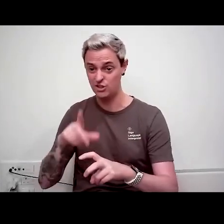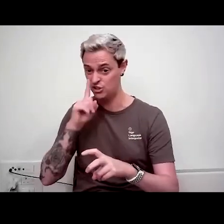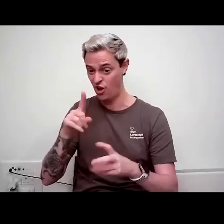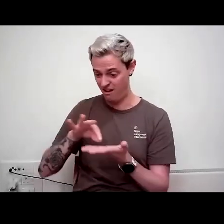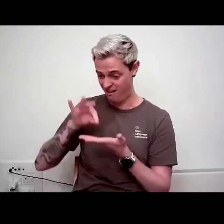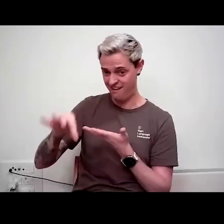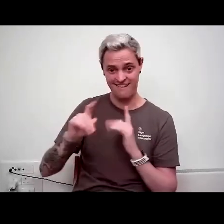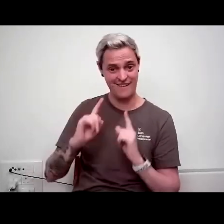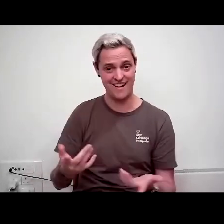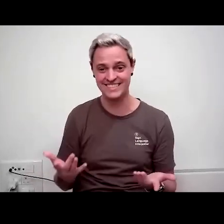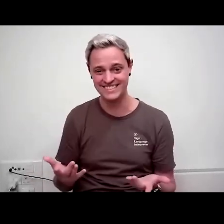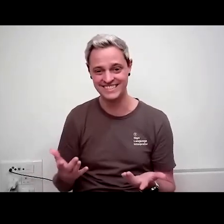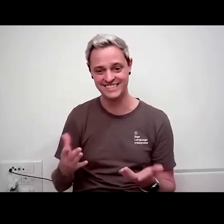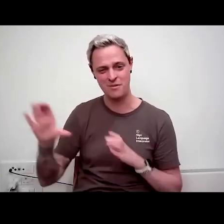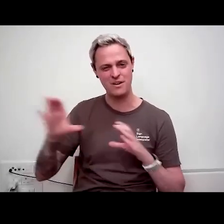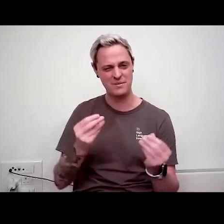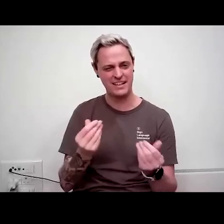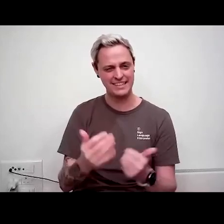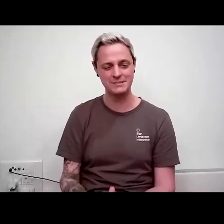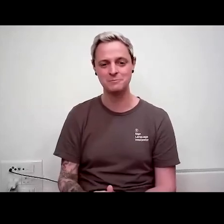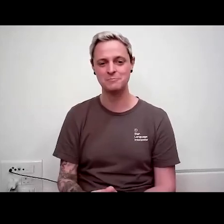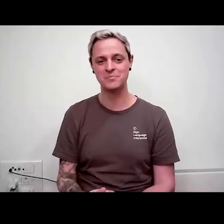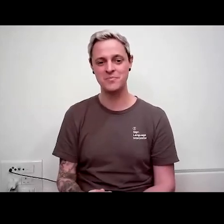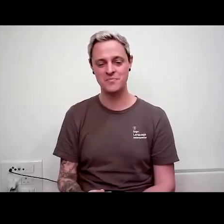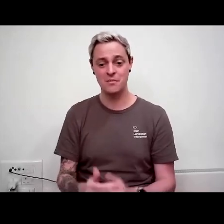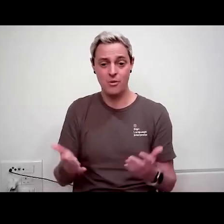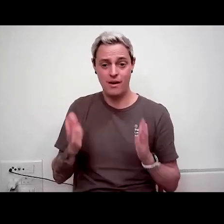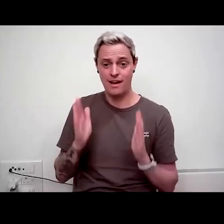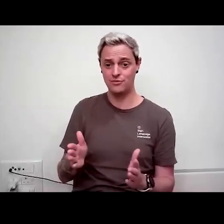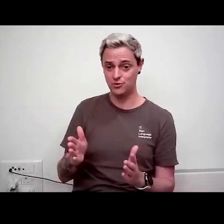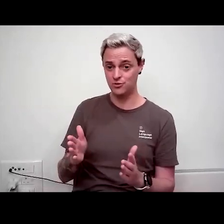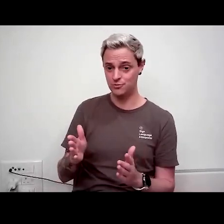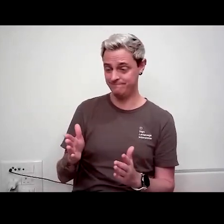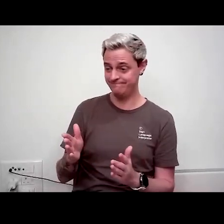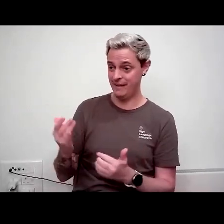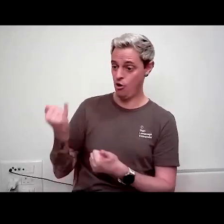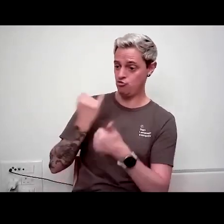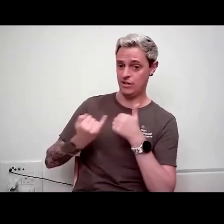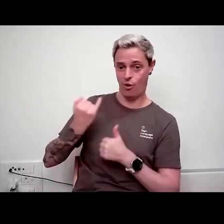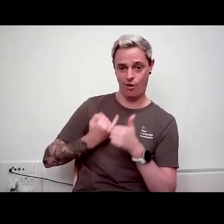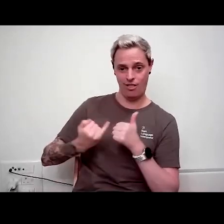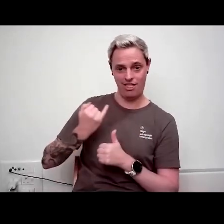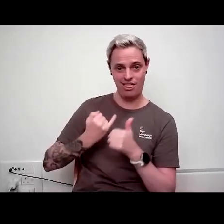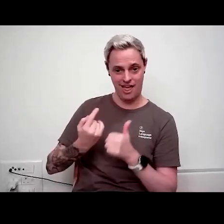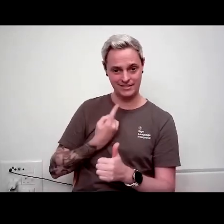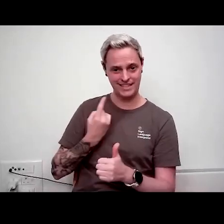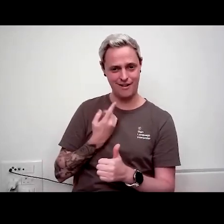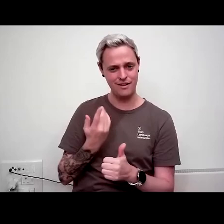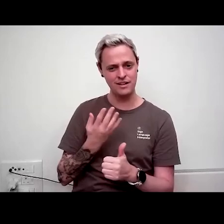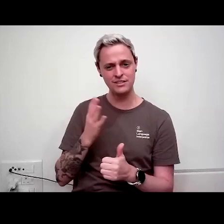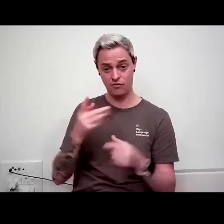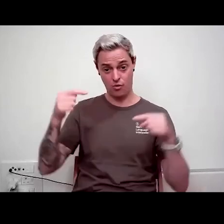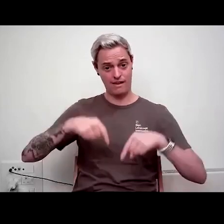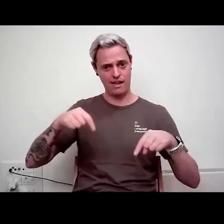At the same time, we also need to be critical of ourselves. Whose voices have we not heard during this conference?